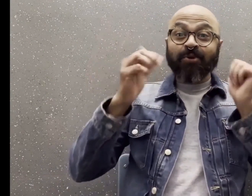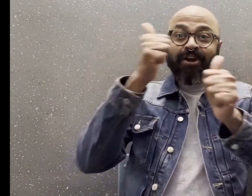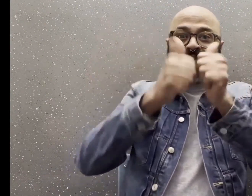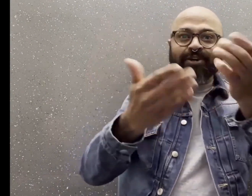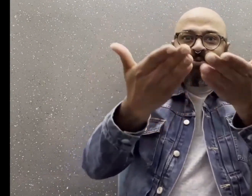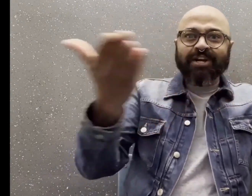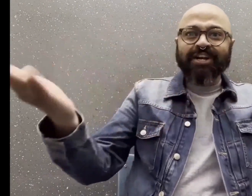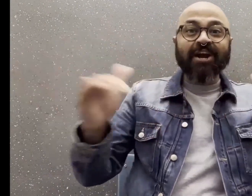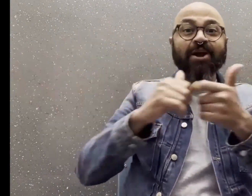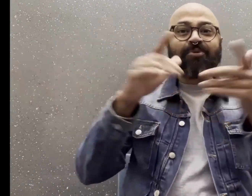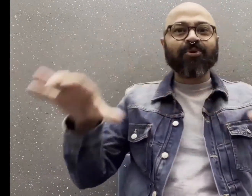Hello everyone. How are you doing?